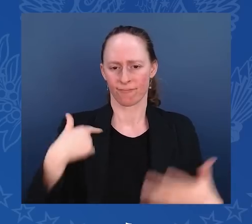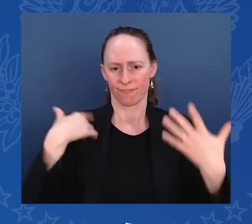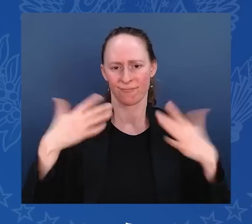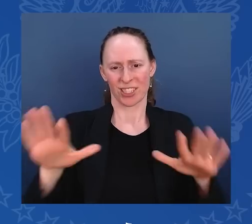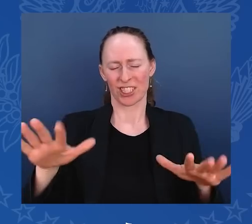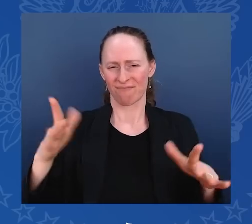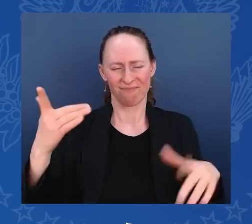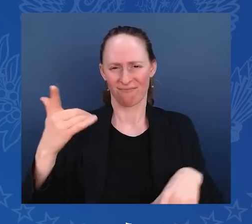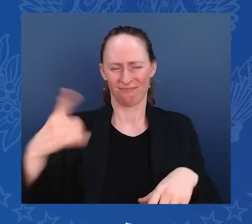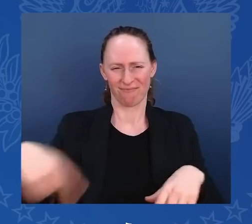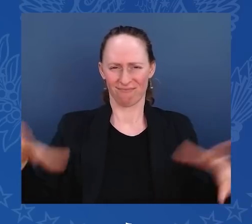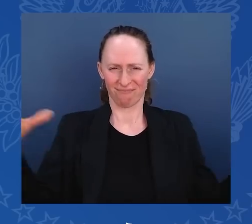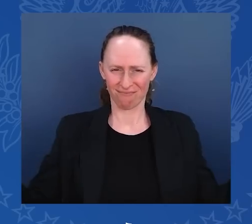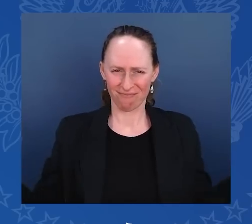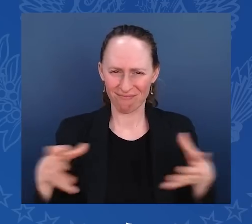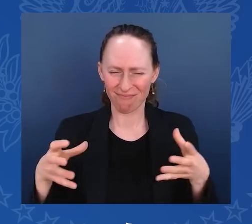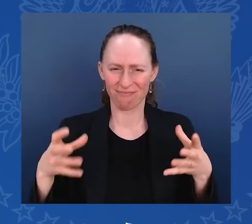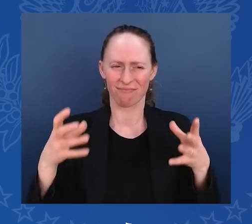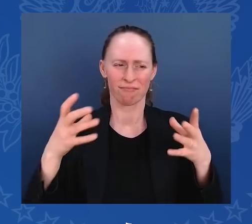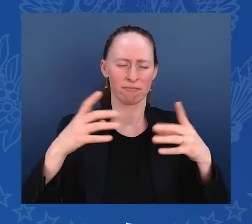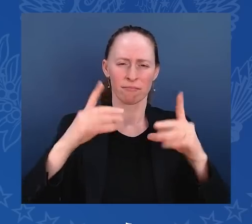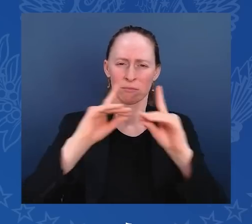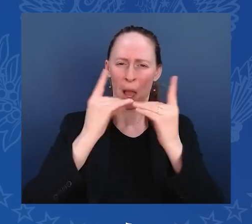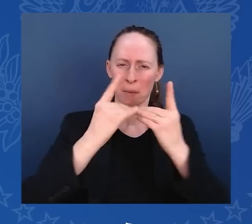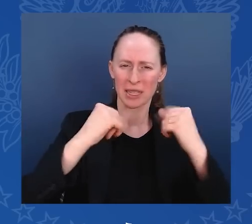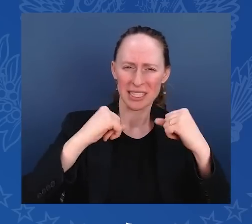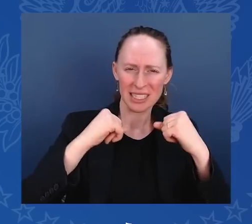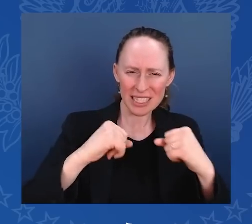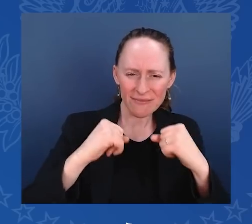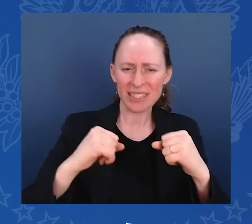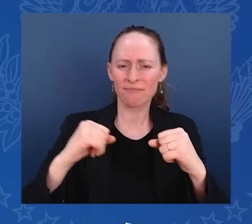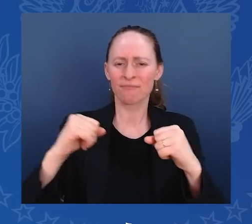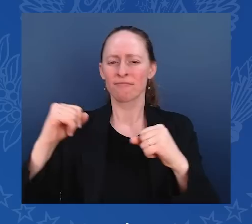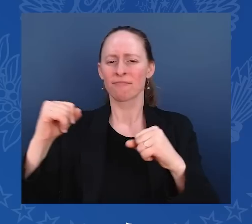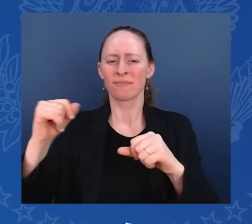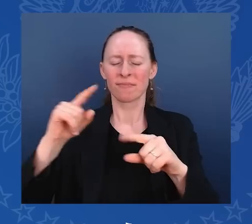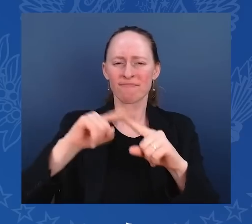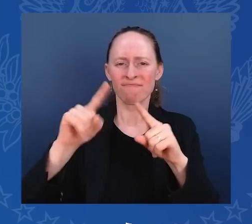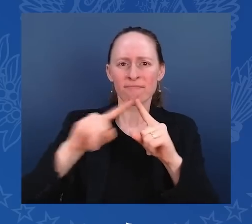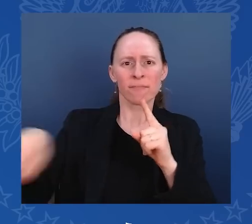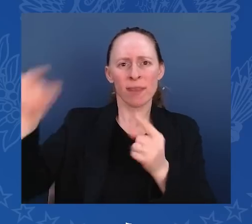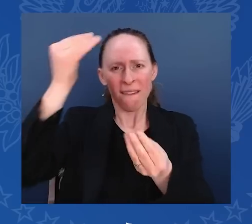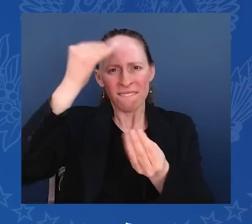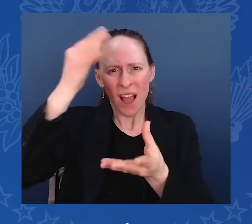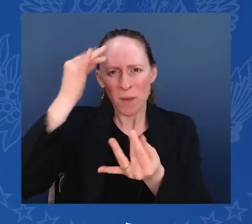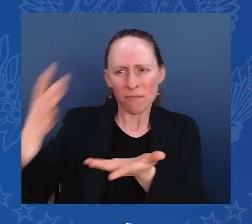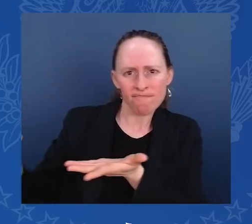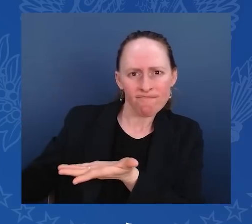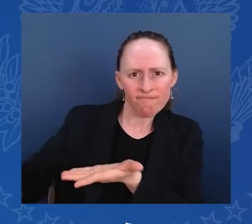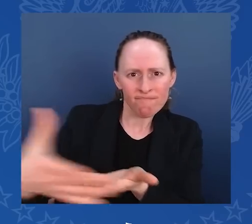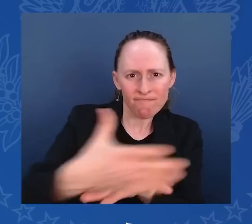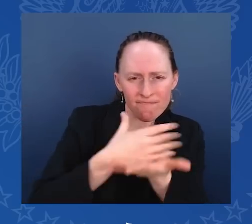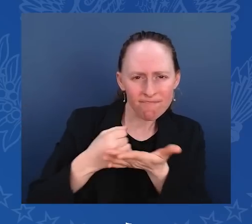apparatus of the country in the Situation Room, and we've been spending a lot of time there. But I'm going to take another two minutes